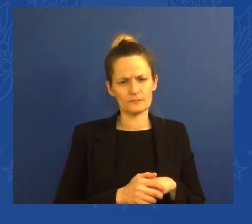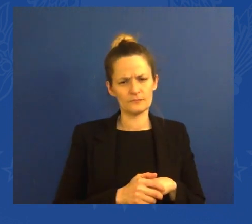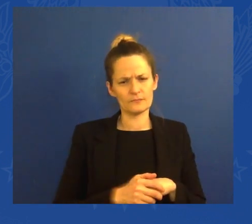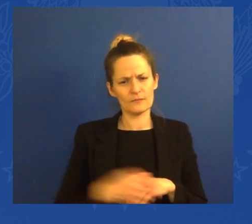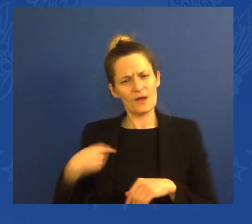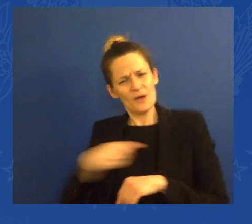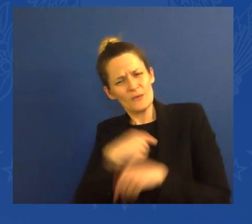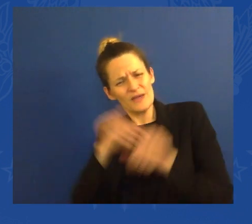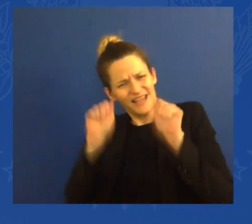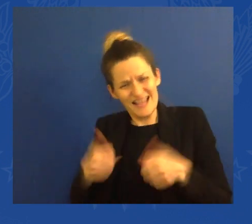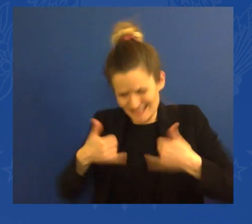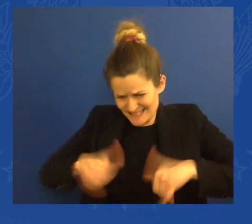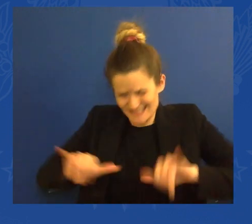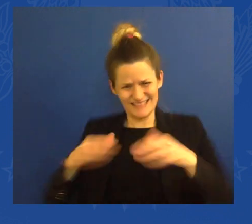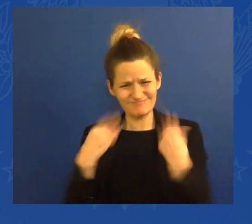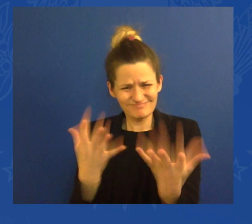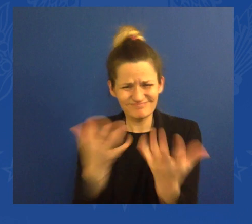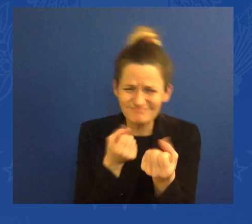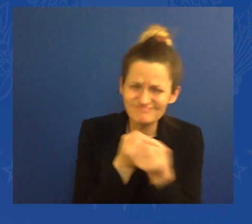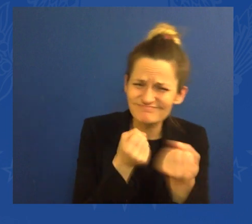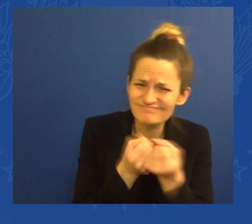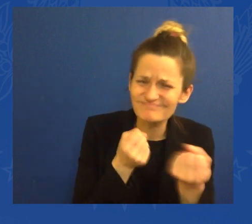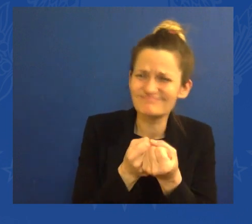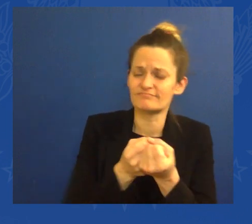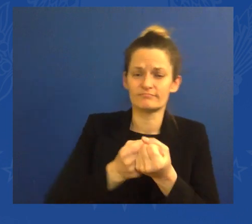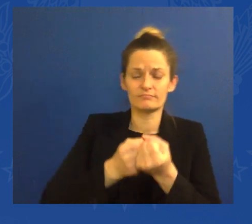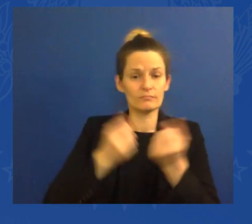You know, we're building a national network